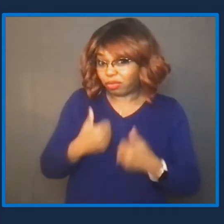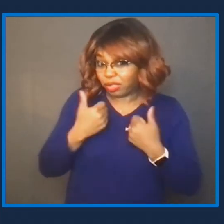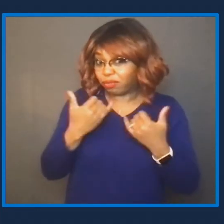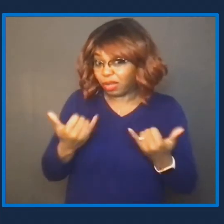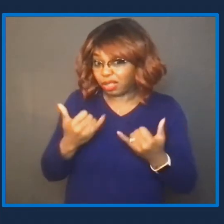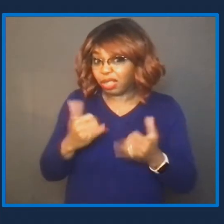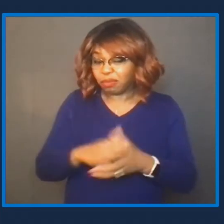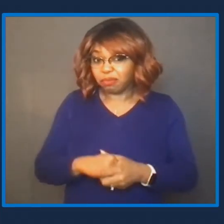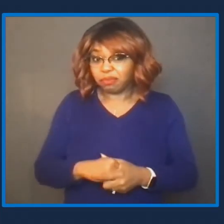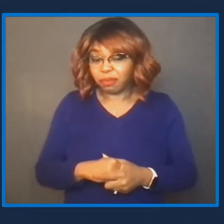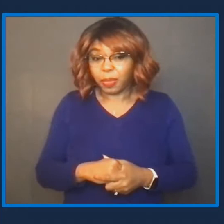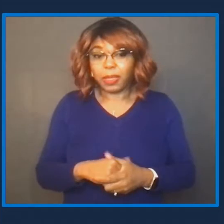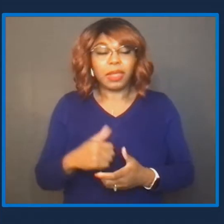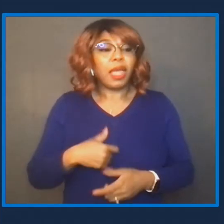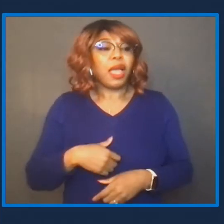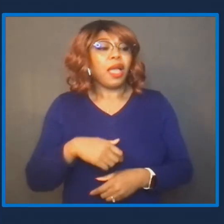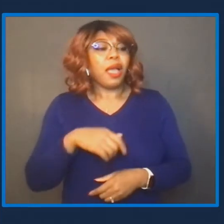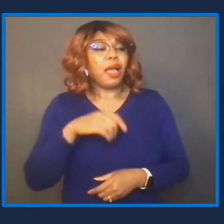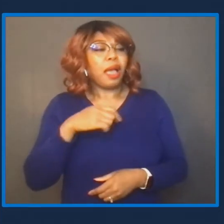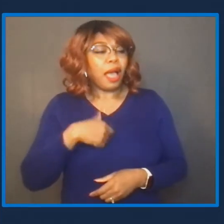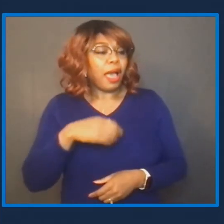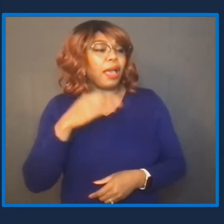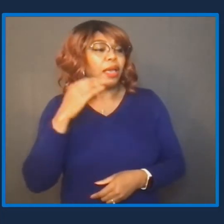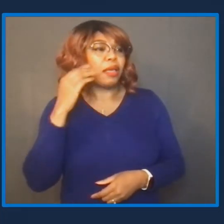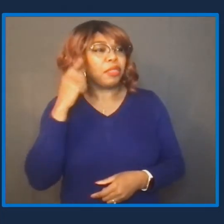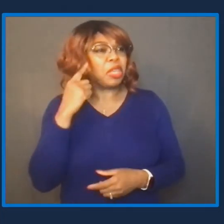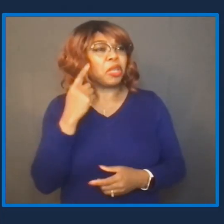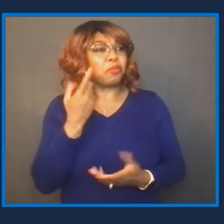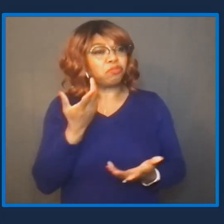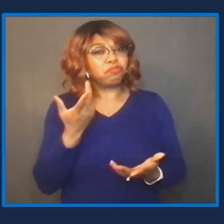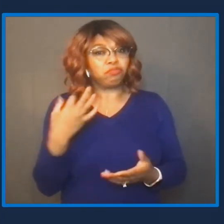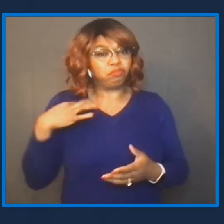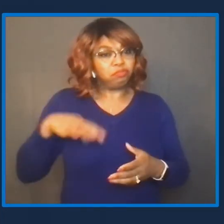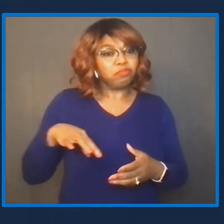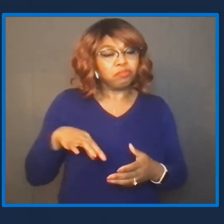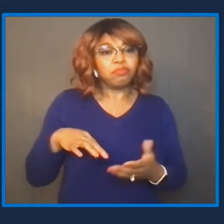I think it's useful that more and more participants